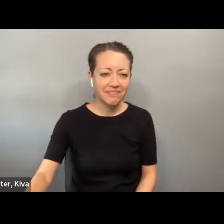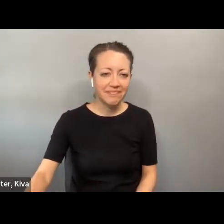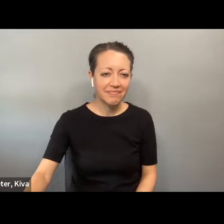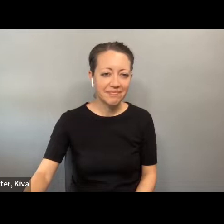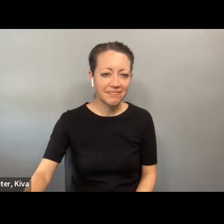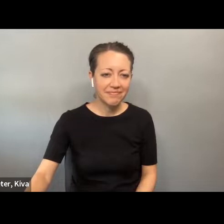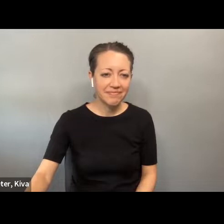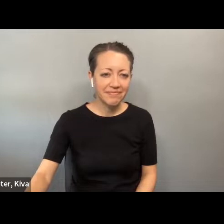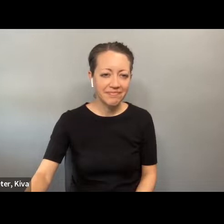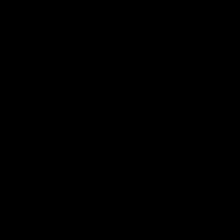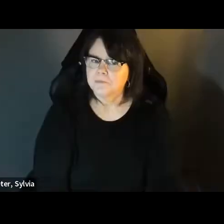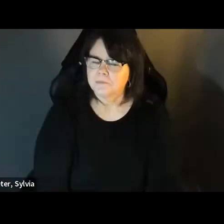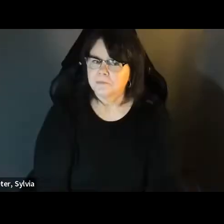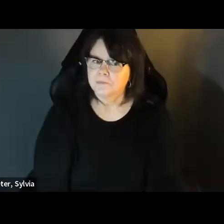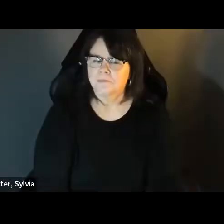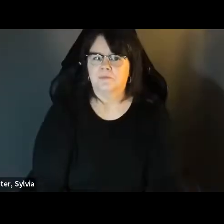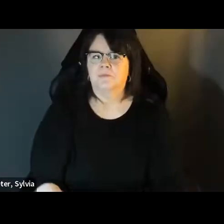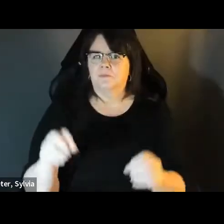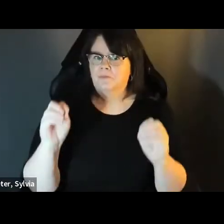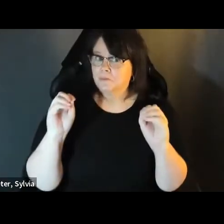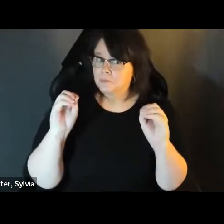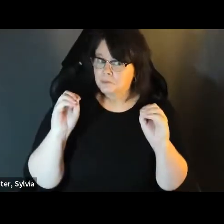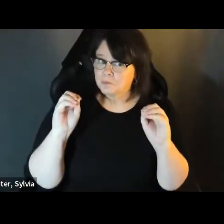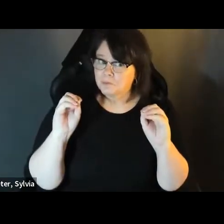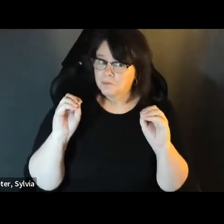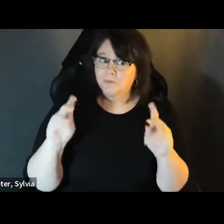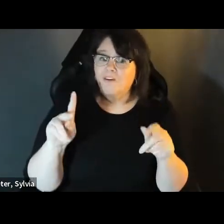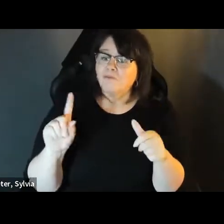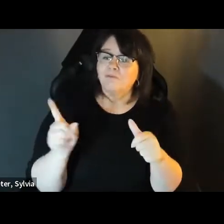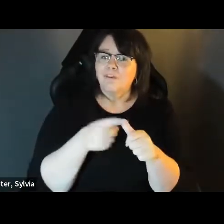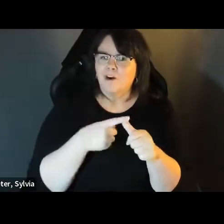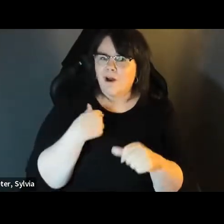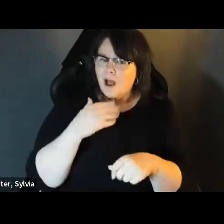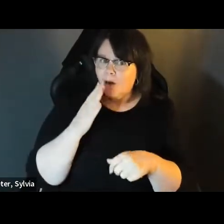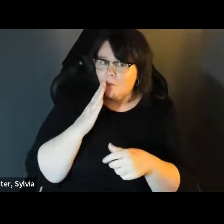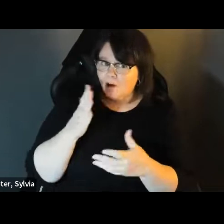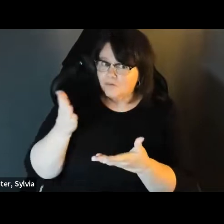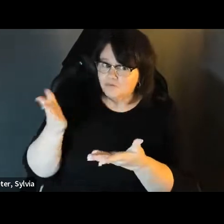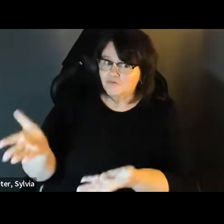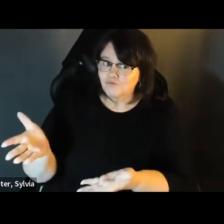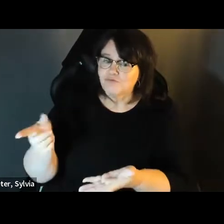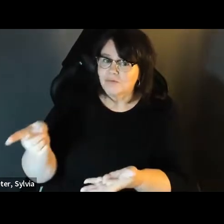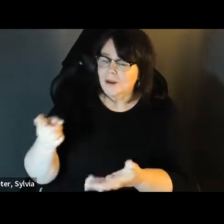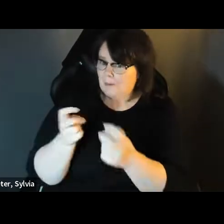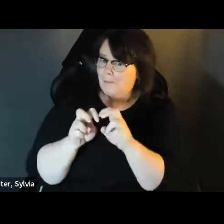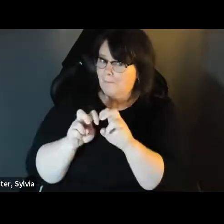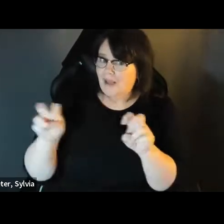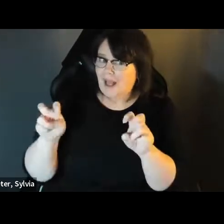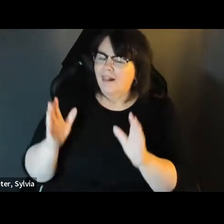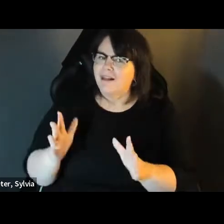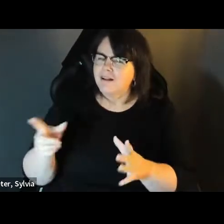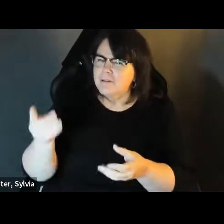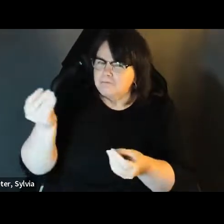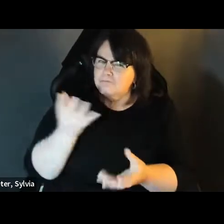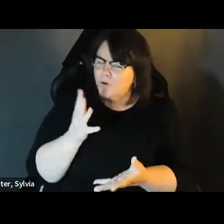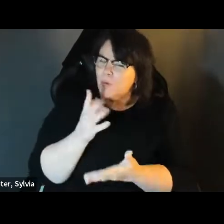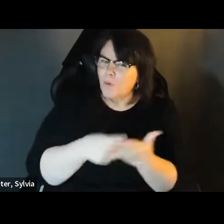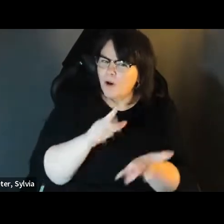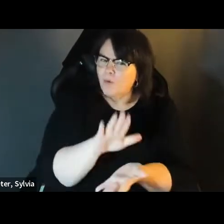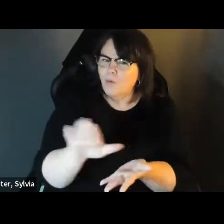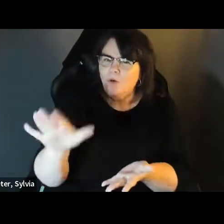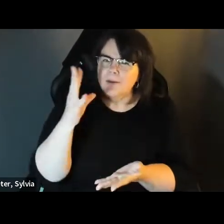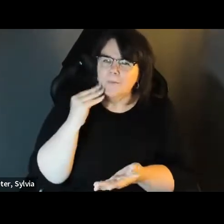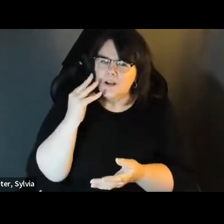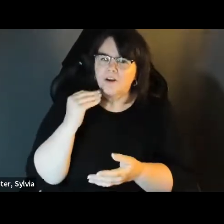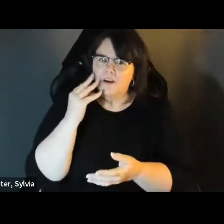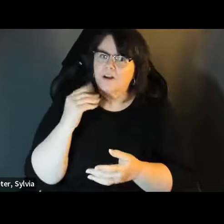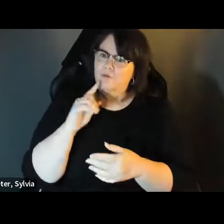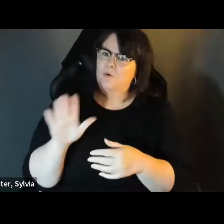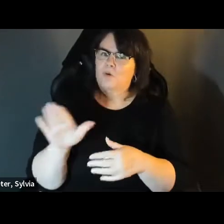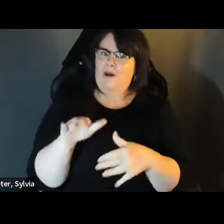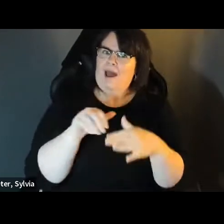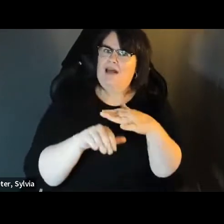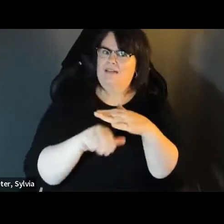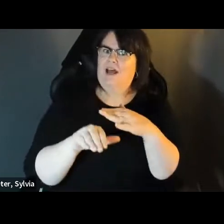Okay, So to begin, I will ask the panelists to give us a little bit a little knowledge when it comes to experience with the access to both by known system